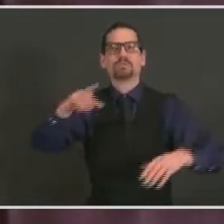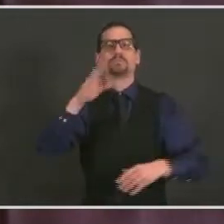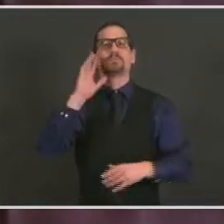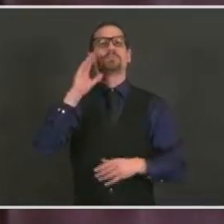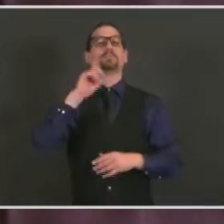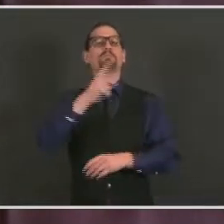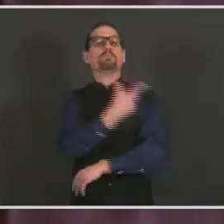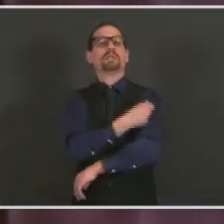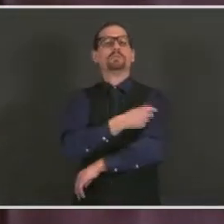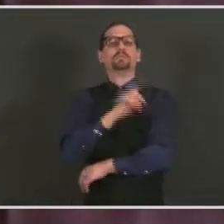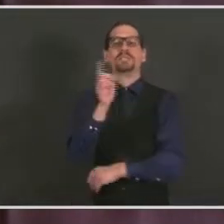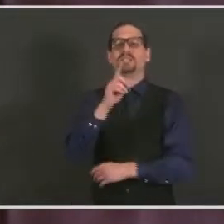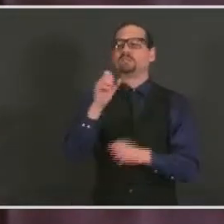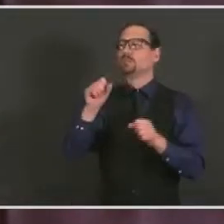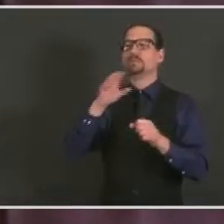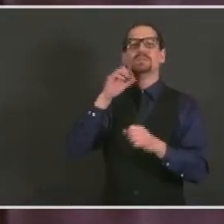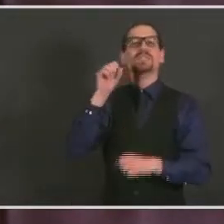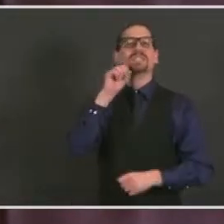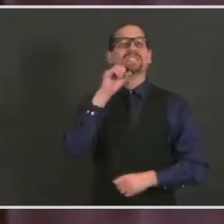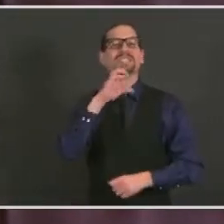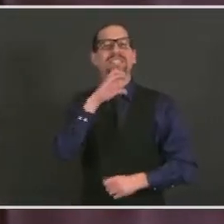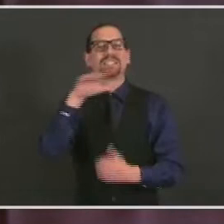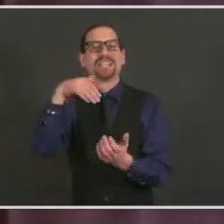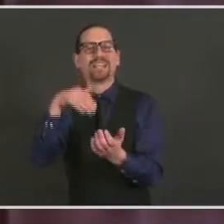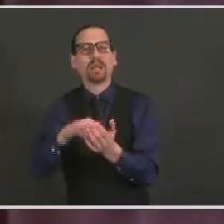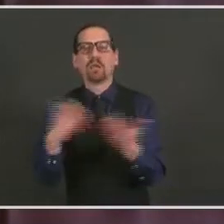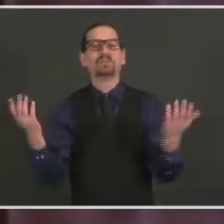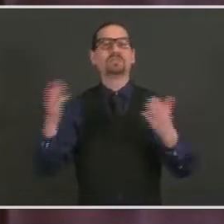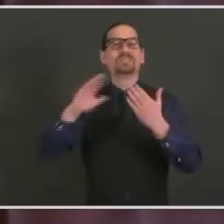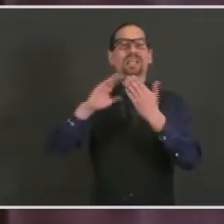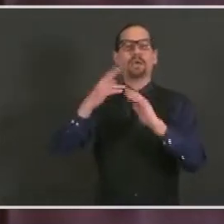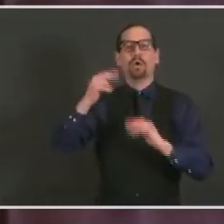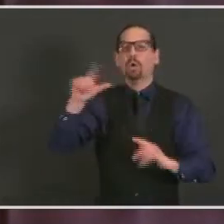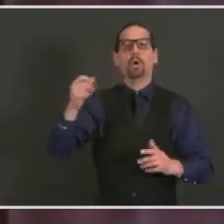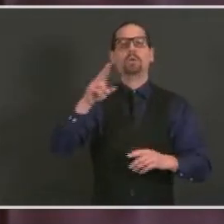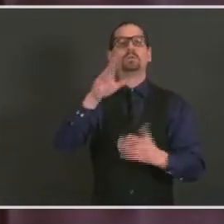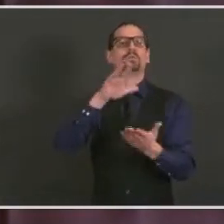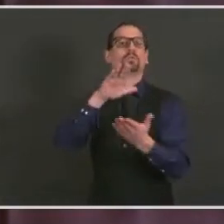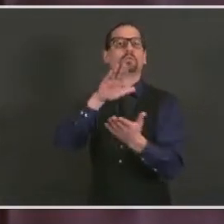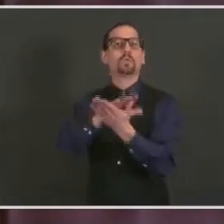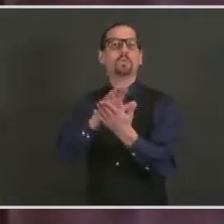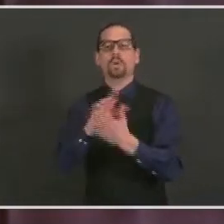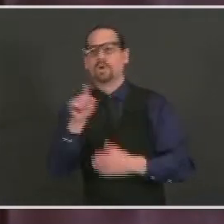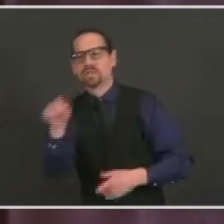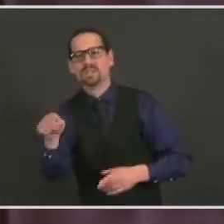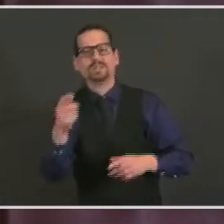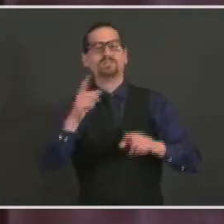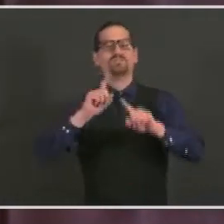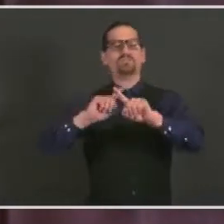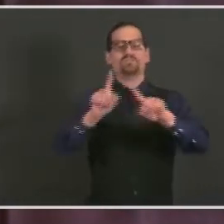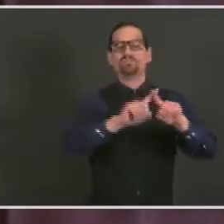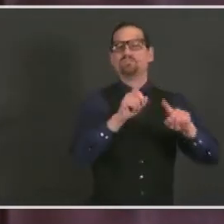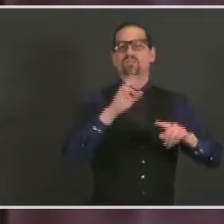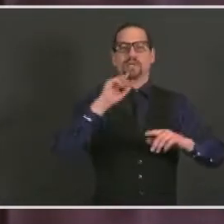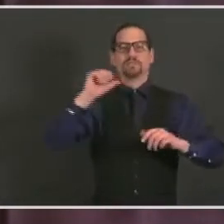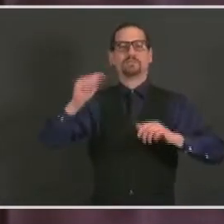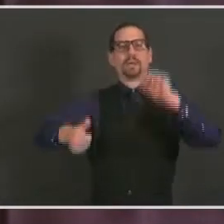TO BE RUNNING IN CITIES AND TOWNS AT SCHOOLS AT SENIOR CENTERS AND OTHER SITES FOR FIRST DOSES OVER THE NEXT MONTH. STARTING NEXT